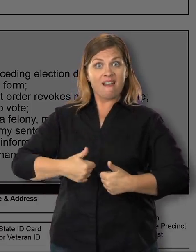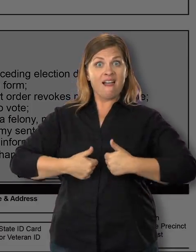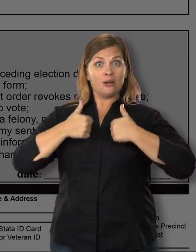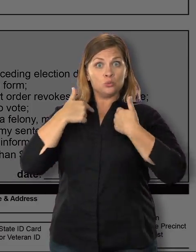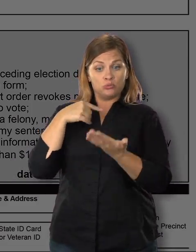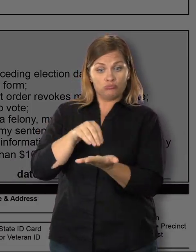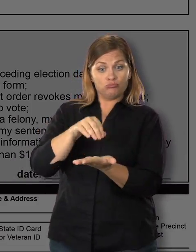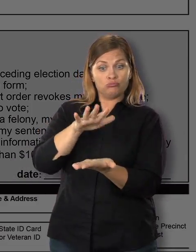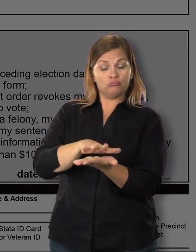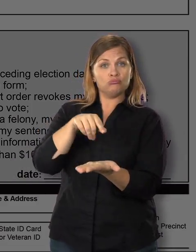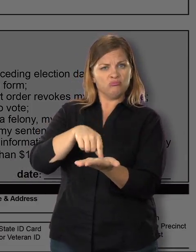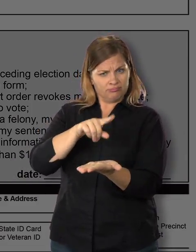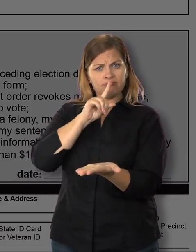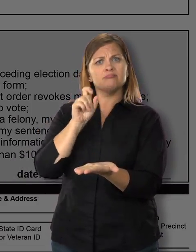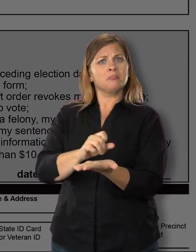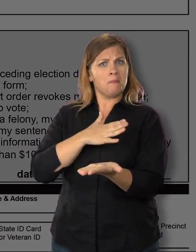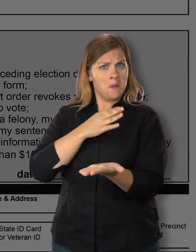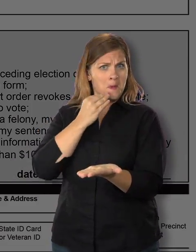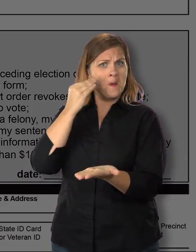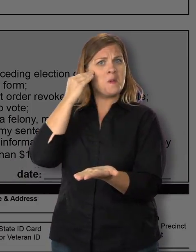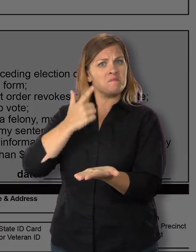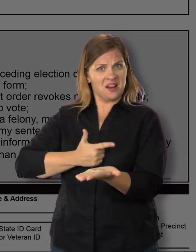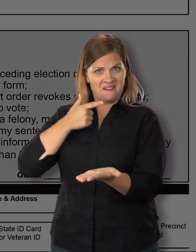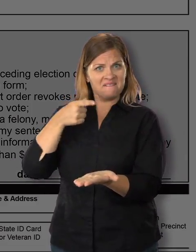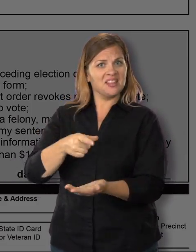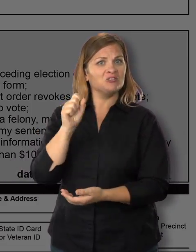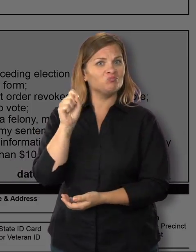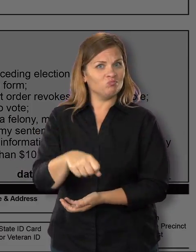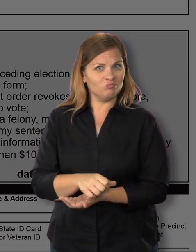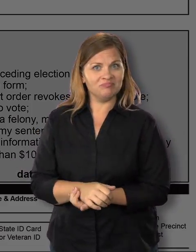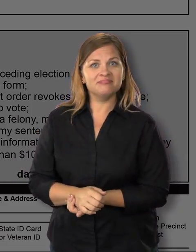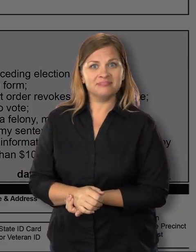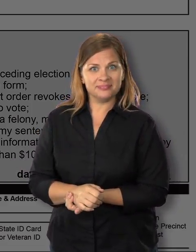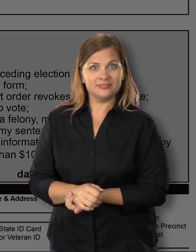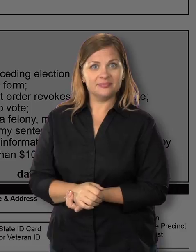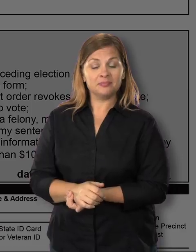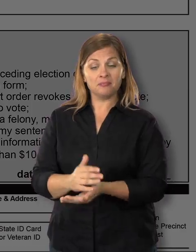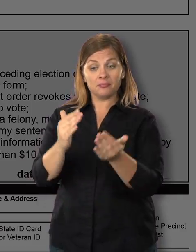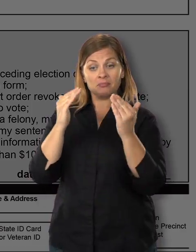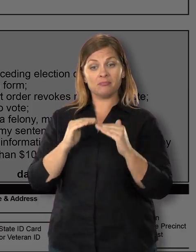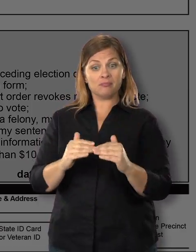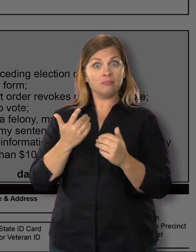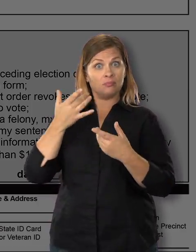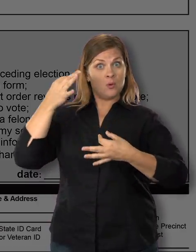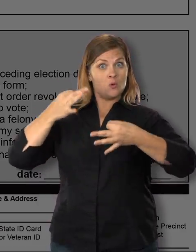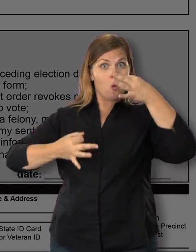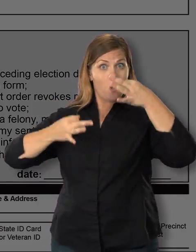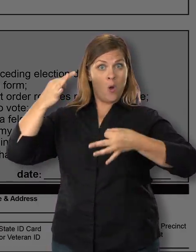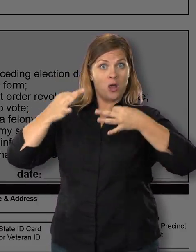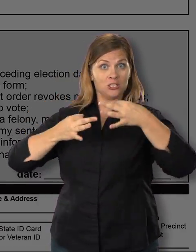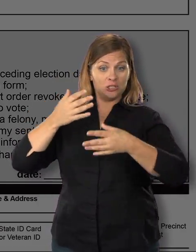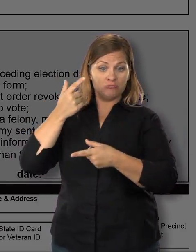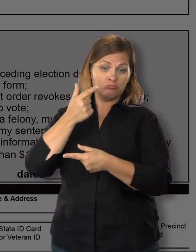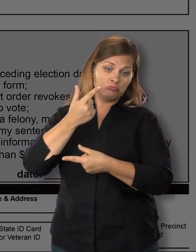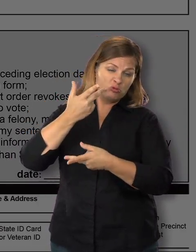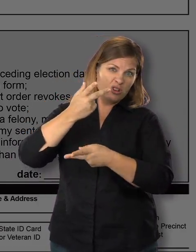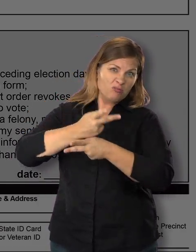maintain residence at the address given on the registration form; am not under court-ordered guardianship